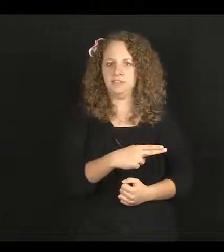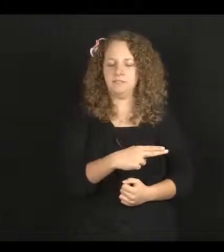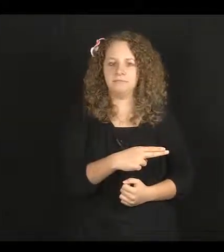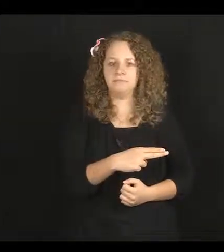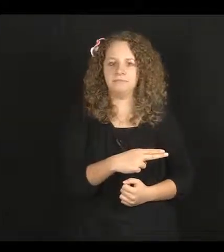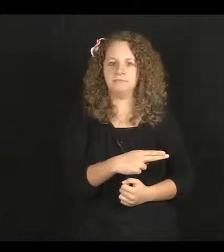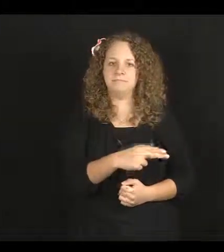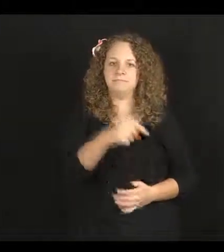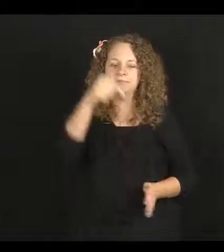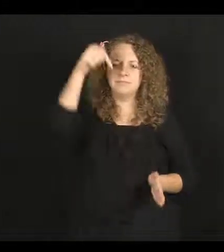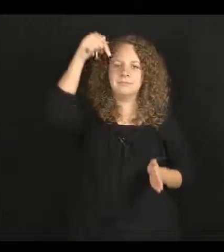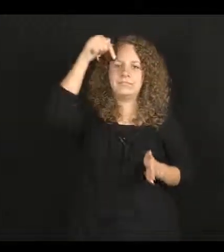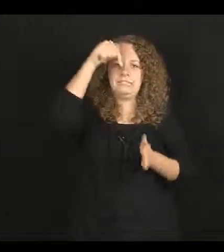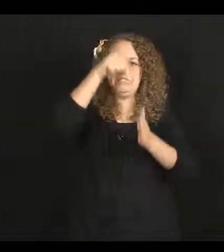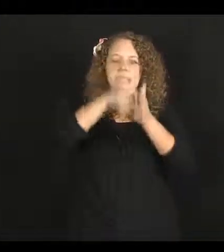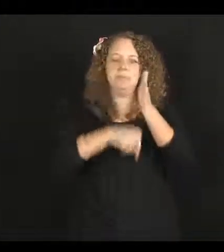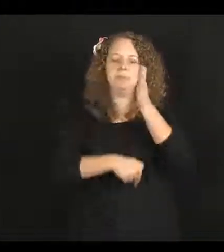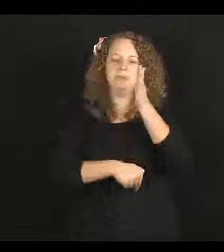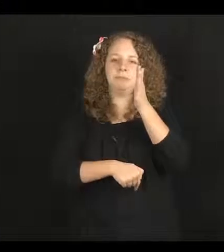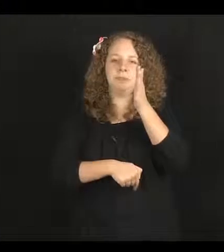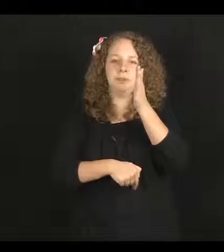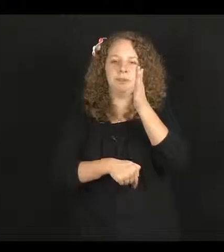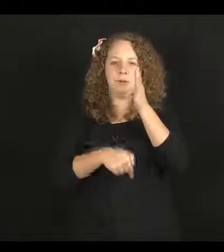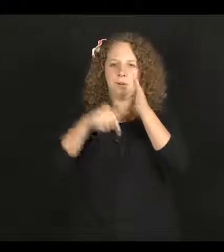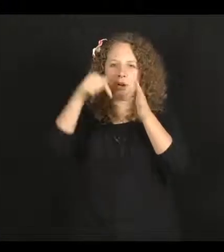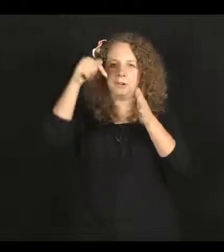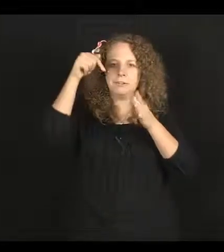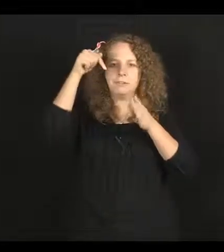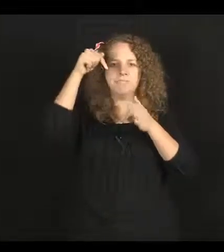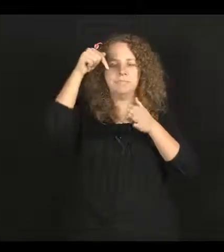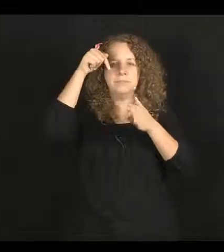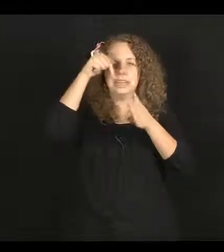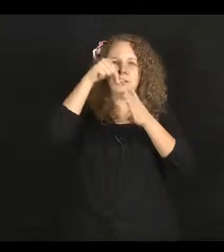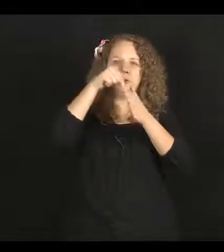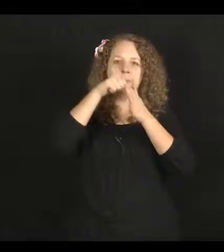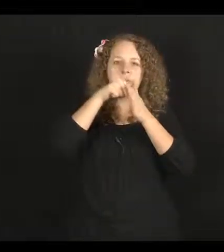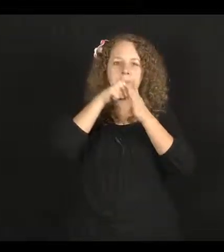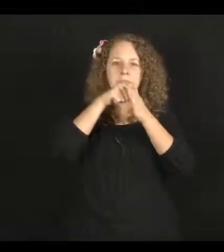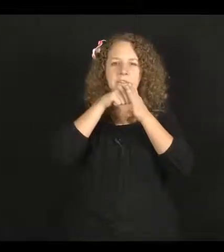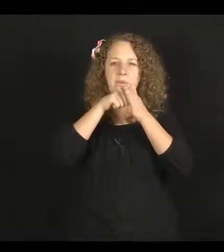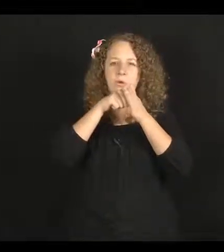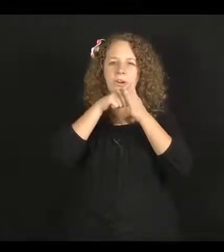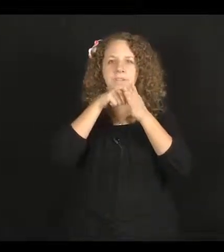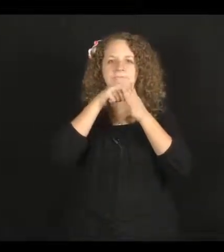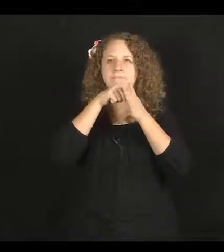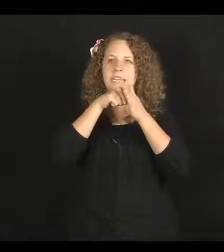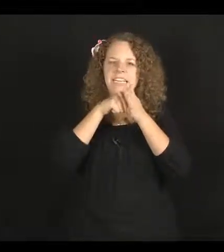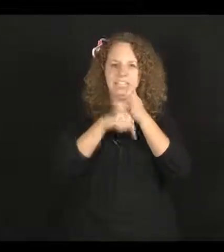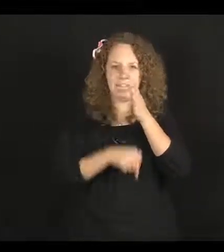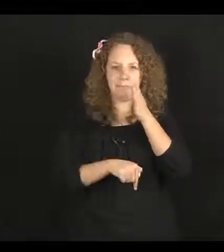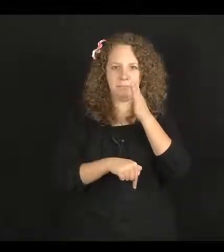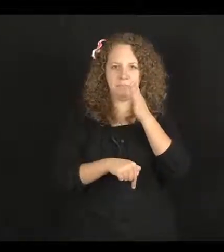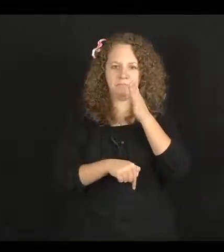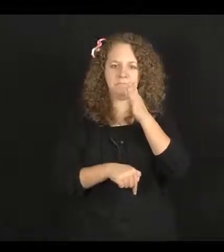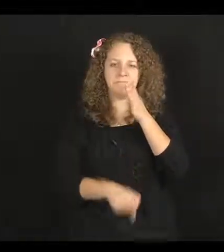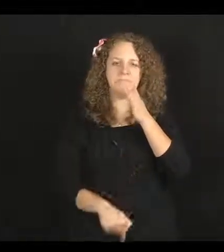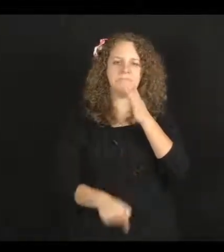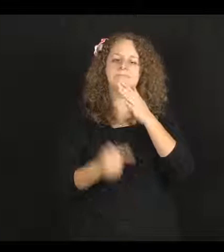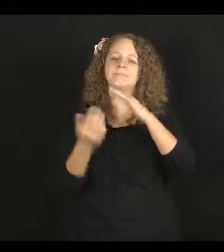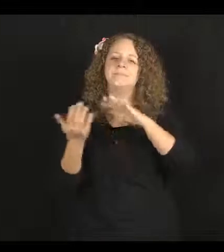DEEP … or like knowing something more in depth